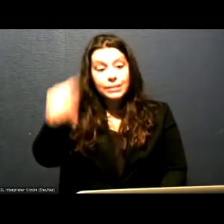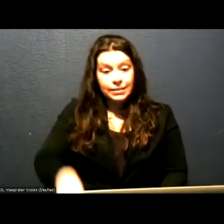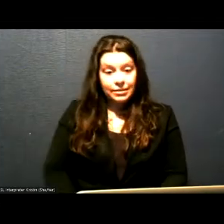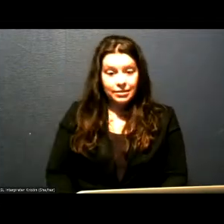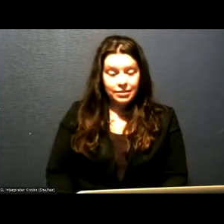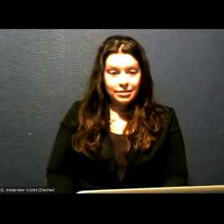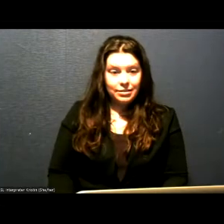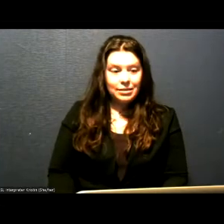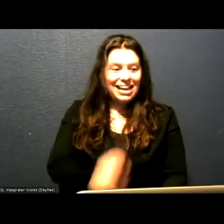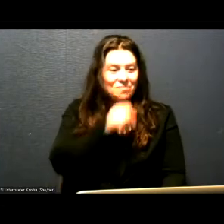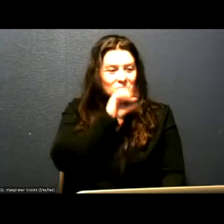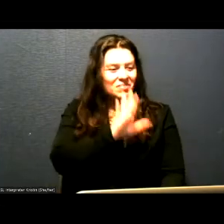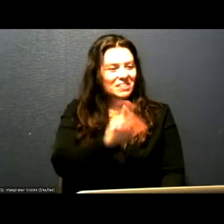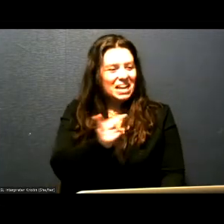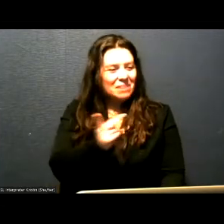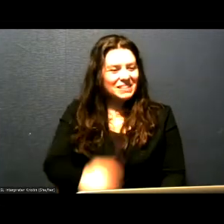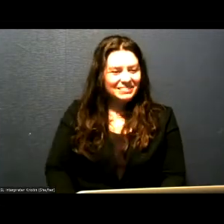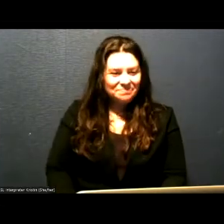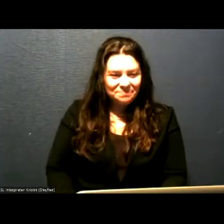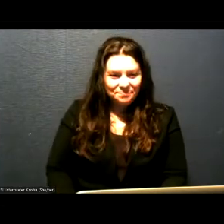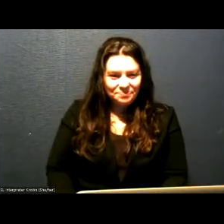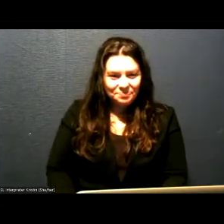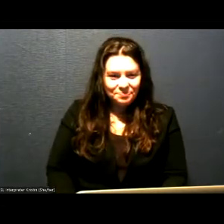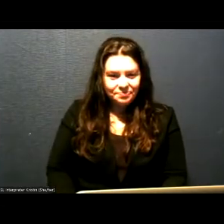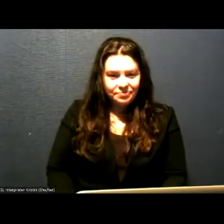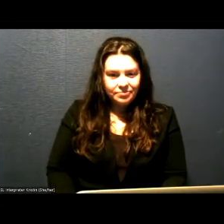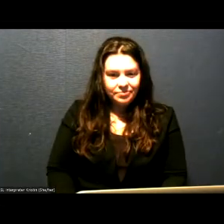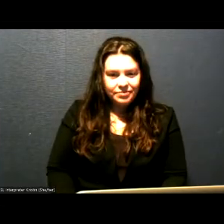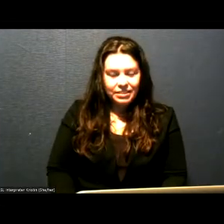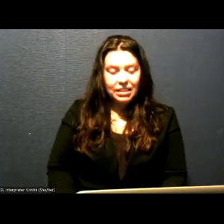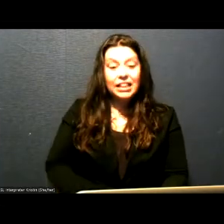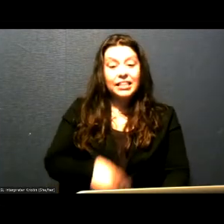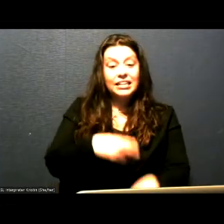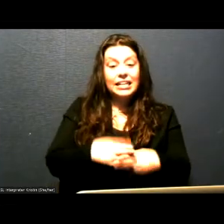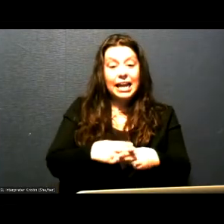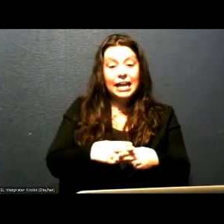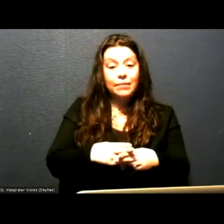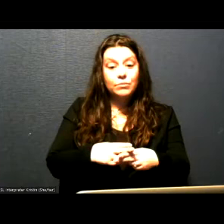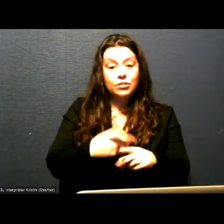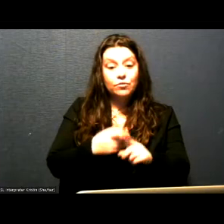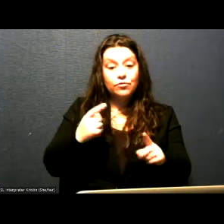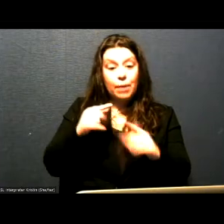Erika: Huey and Pappy! I love their names. >>Kayleigh: So they're actually named after, um, after war heroes.